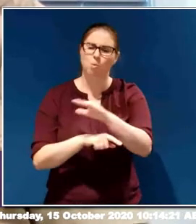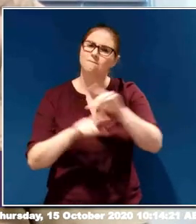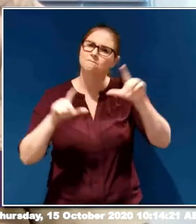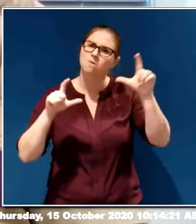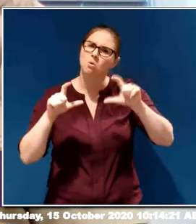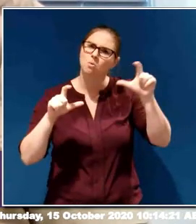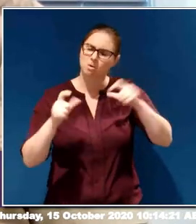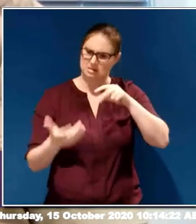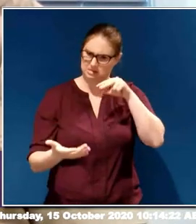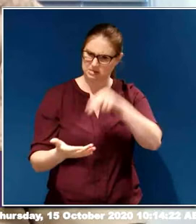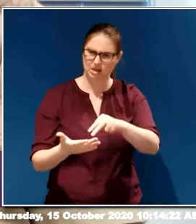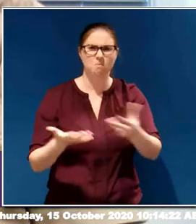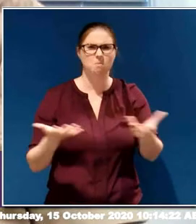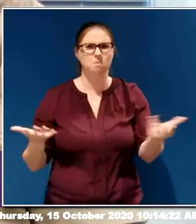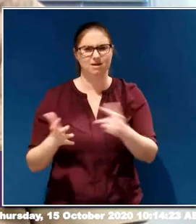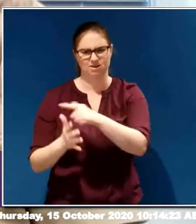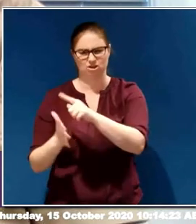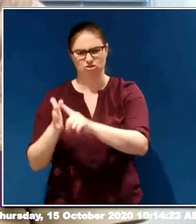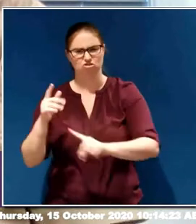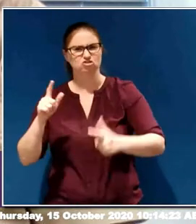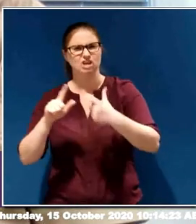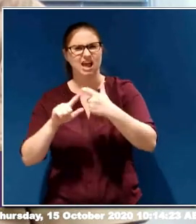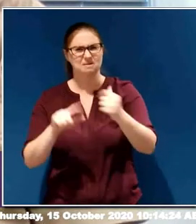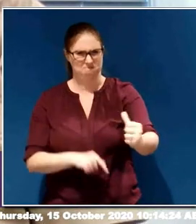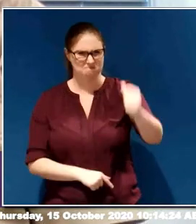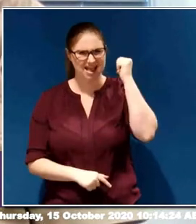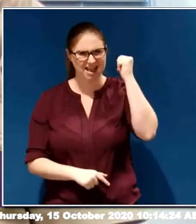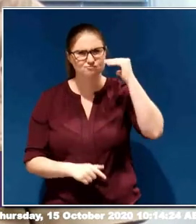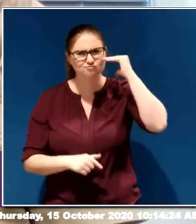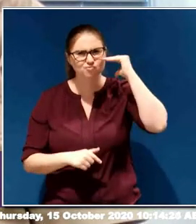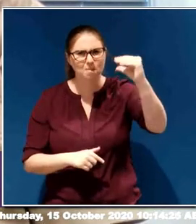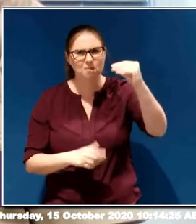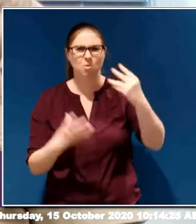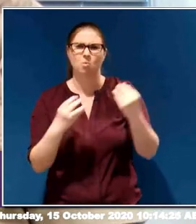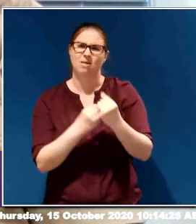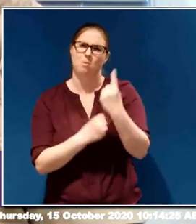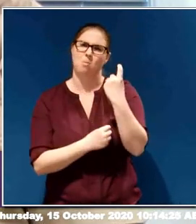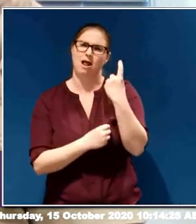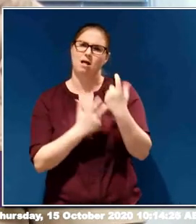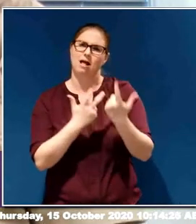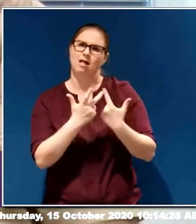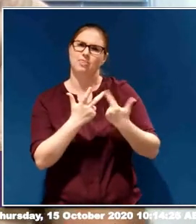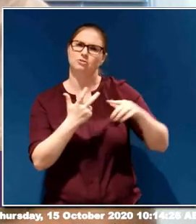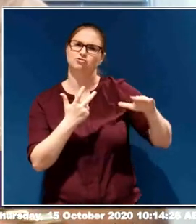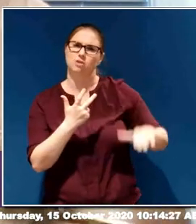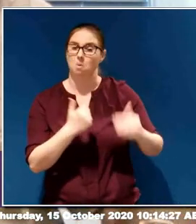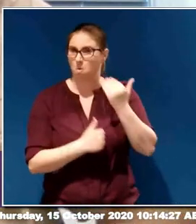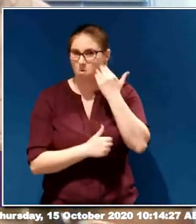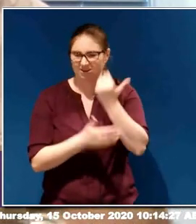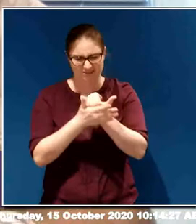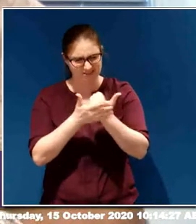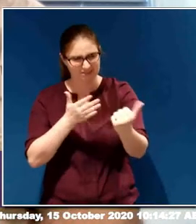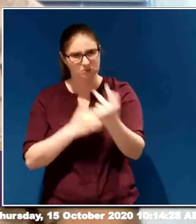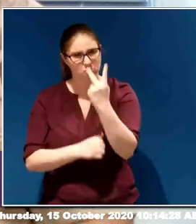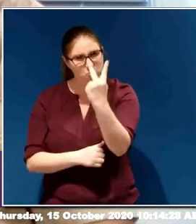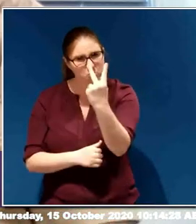with another child and they were always up the back, these two boys. They were never in the circle.